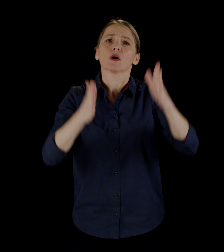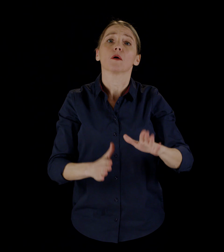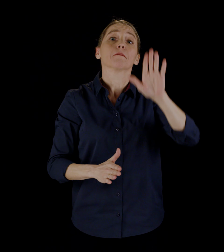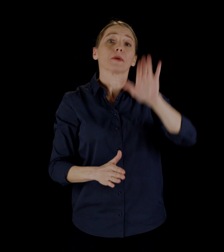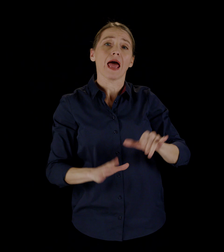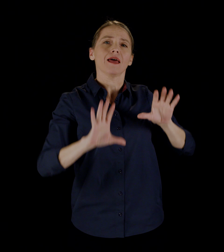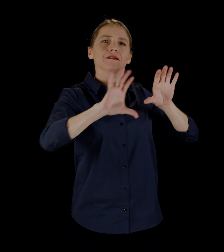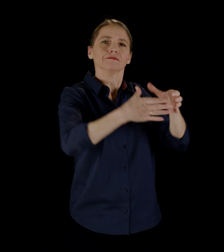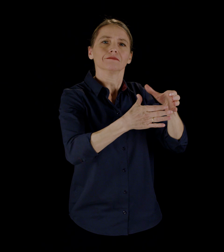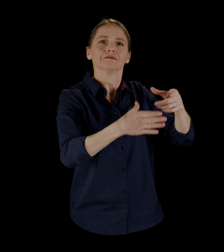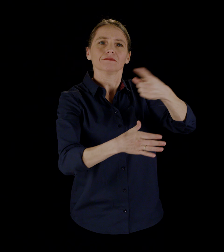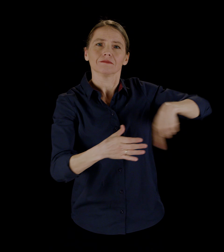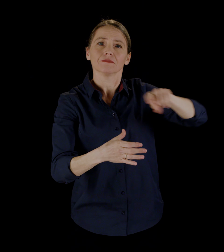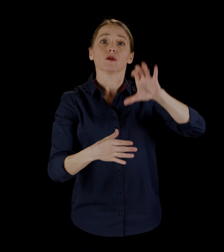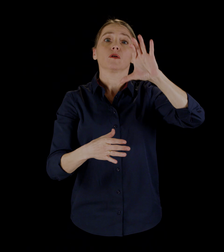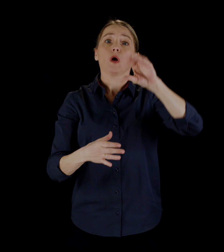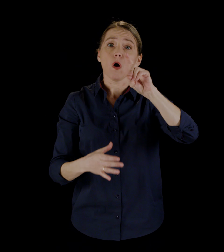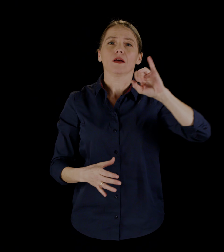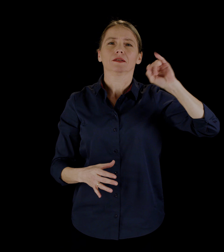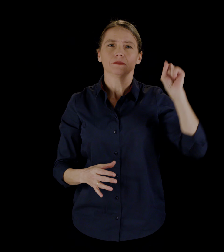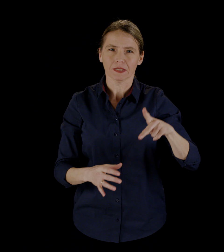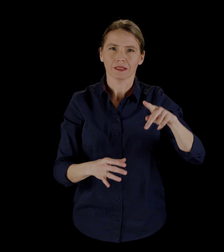in person, online, or over the phone.